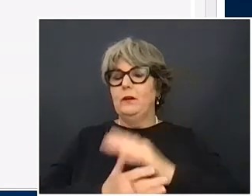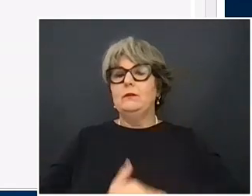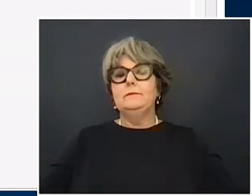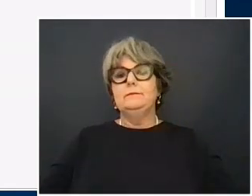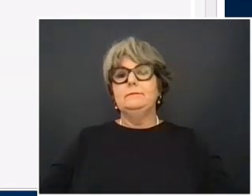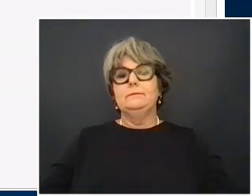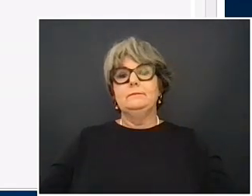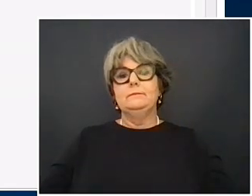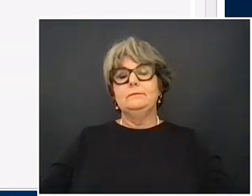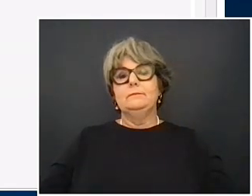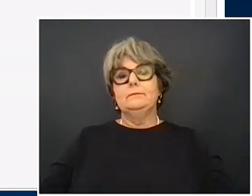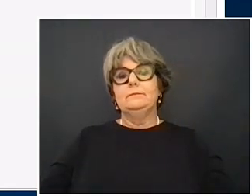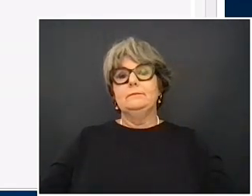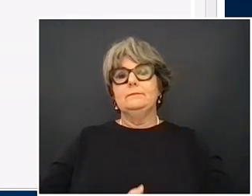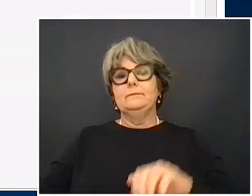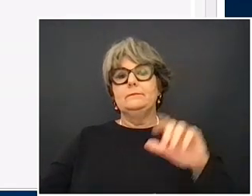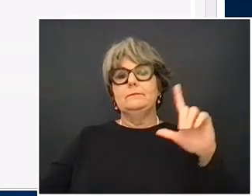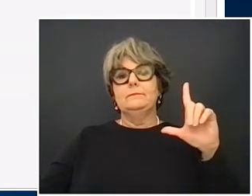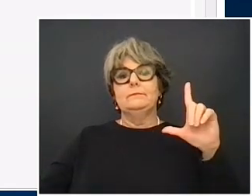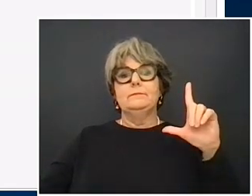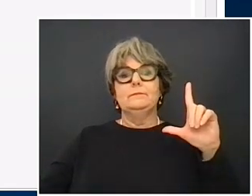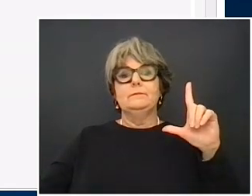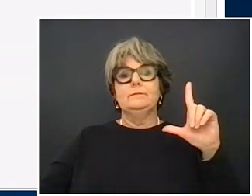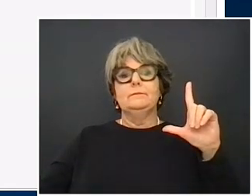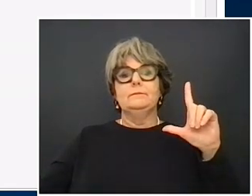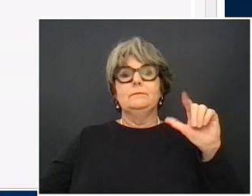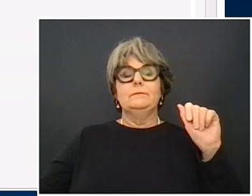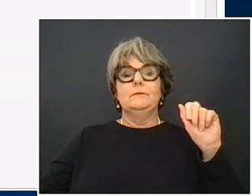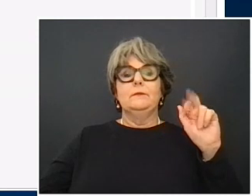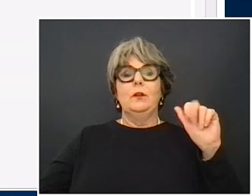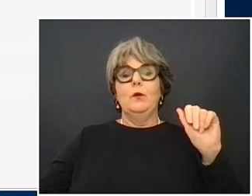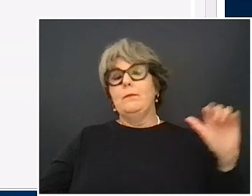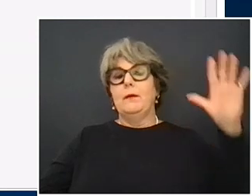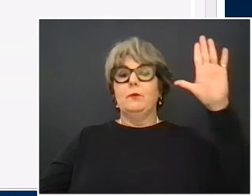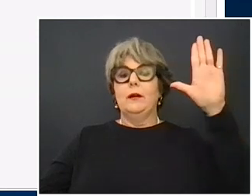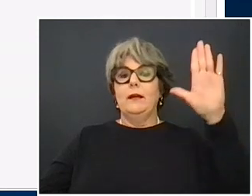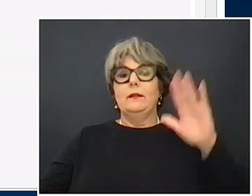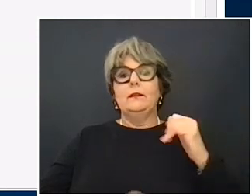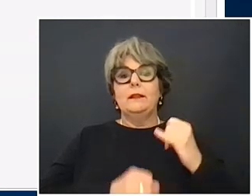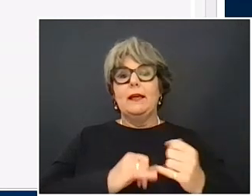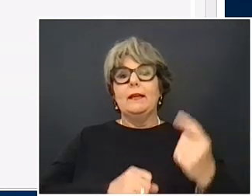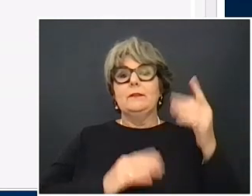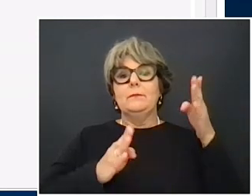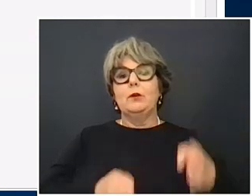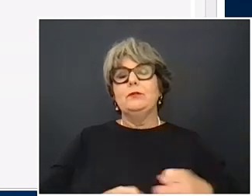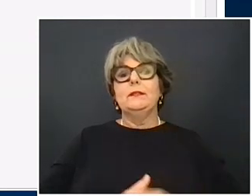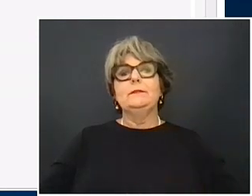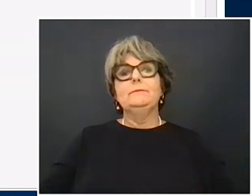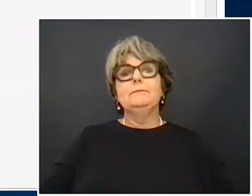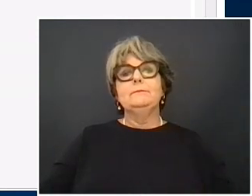kay, Laura popped her hand up so she will be the last one because we do need to move